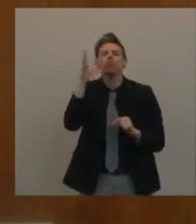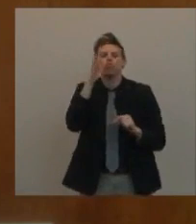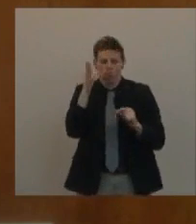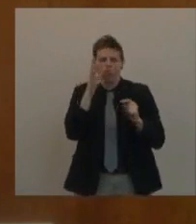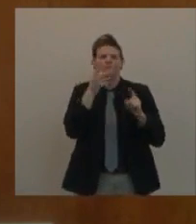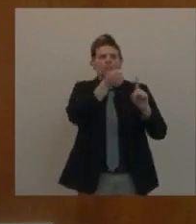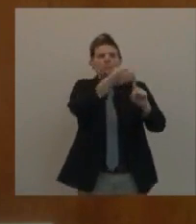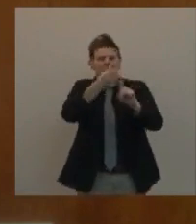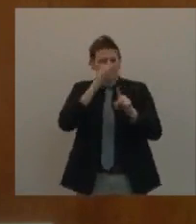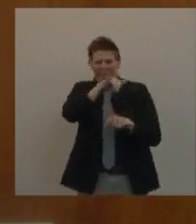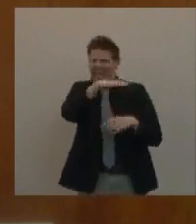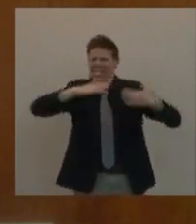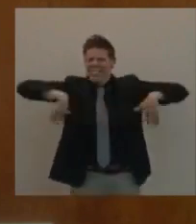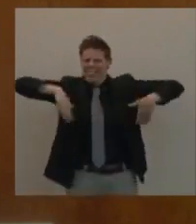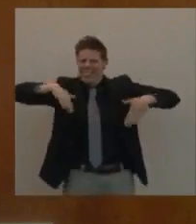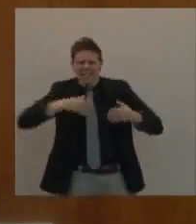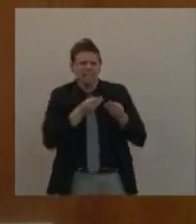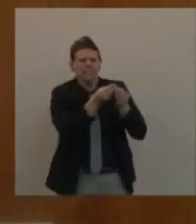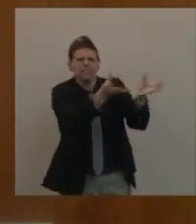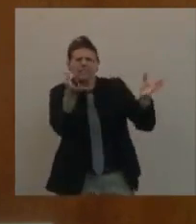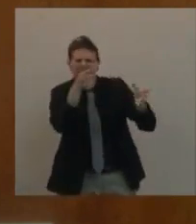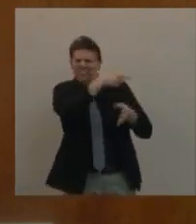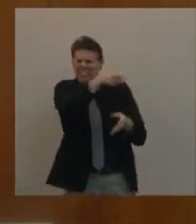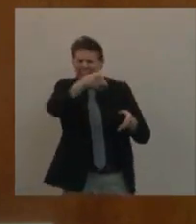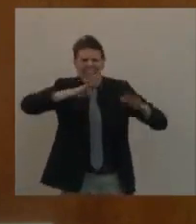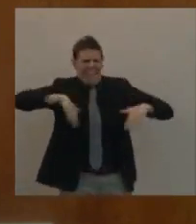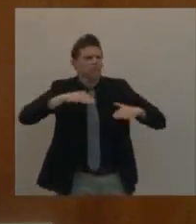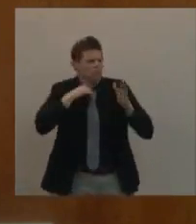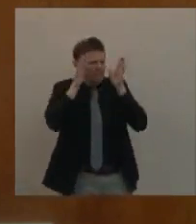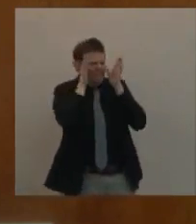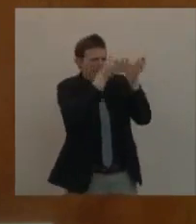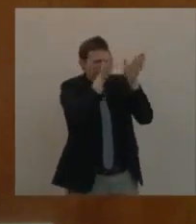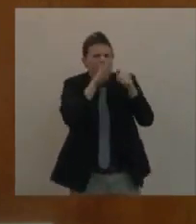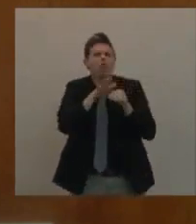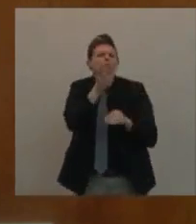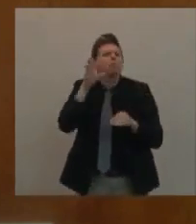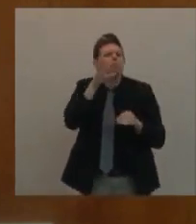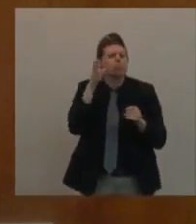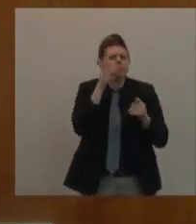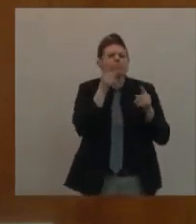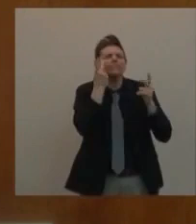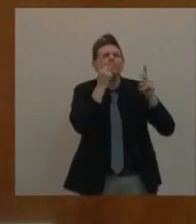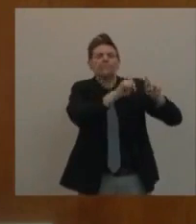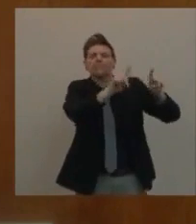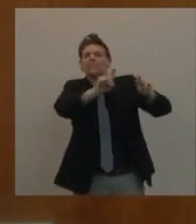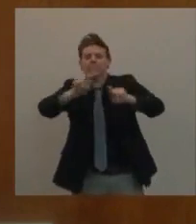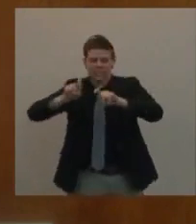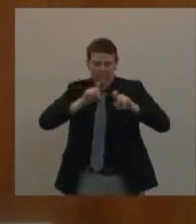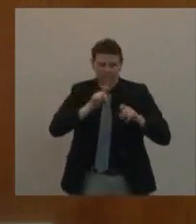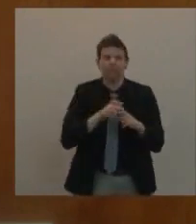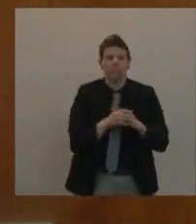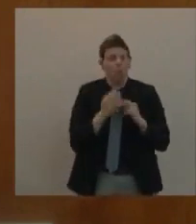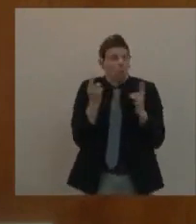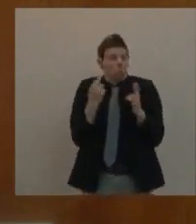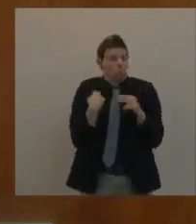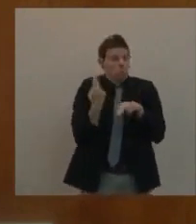THOSE WILL BE DEPLOYED TO RURAL HOSPITAL WE DID NOT RECEIVE A SIGNIFICANT AMOUNT OF RESOURCES TO OPERATE THEM.